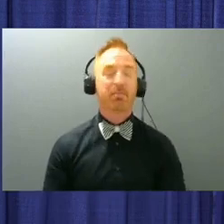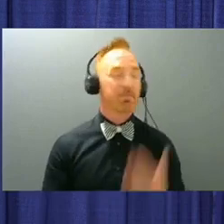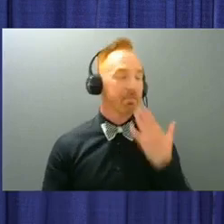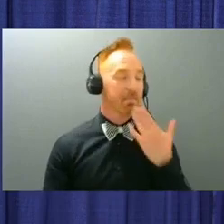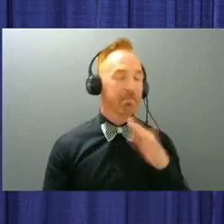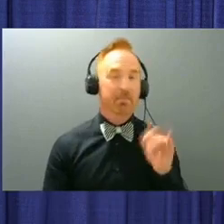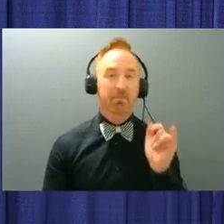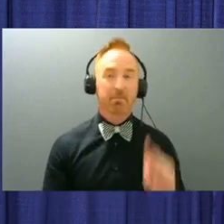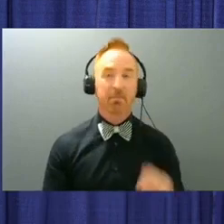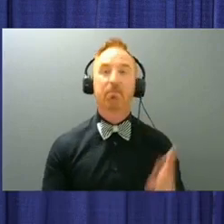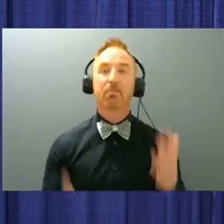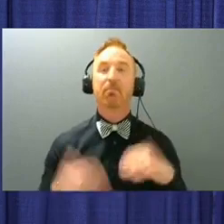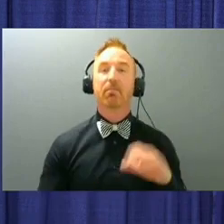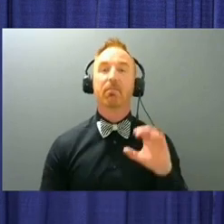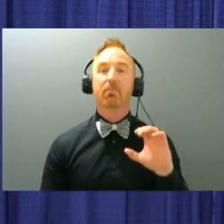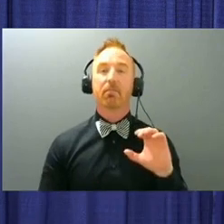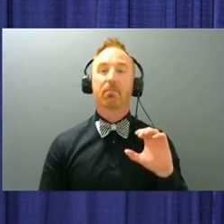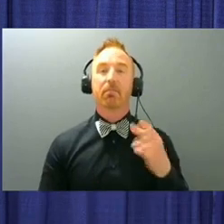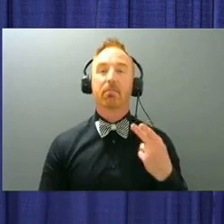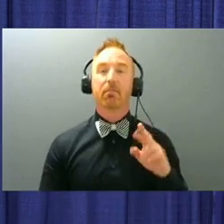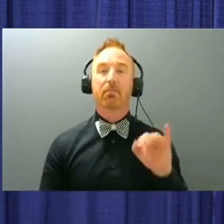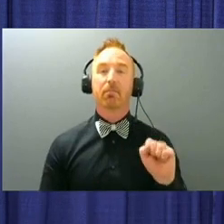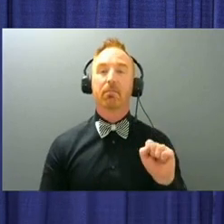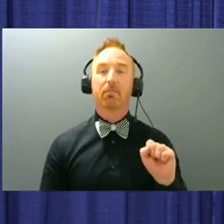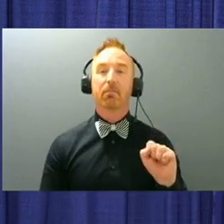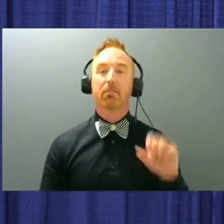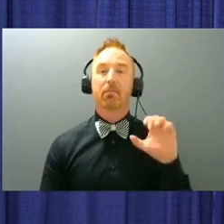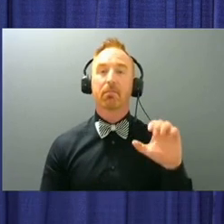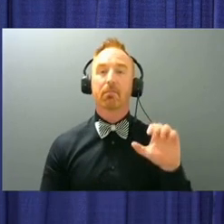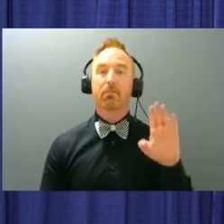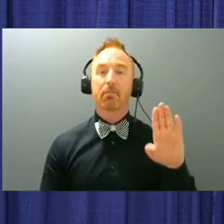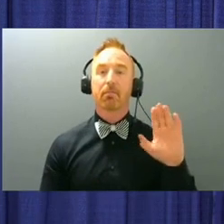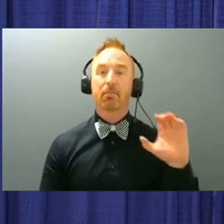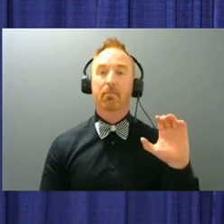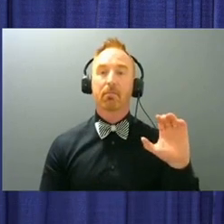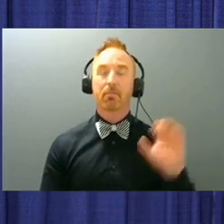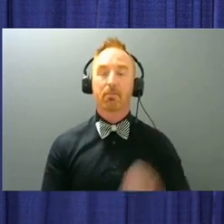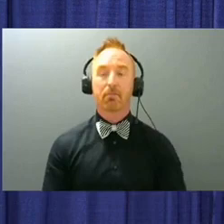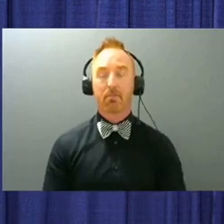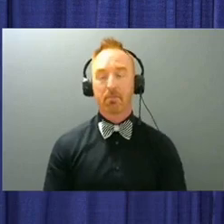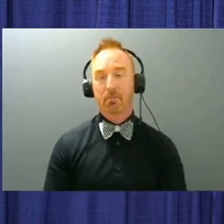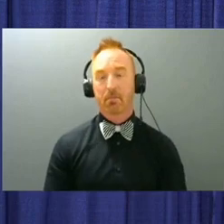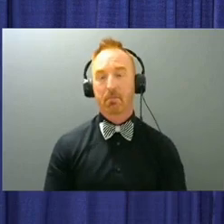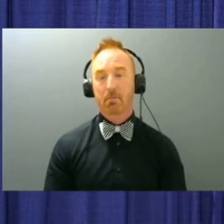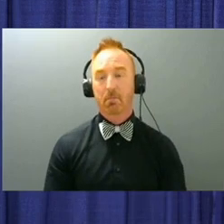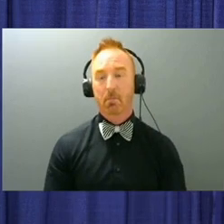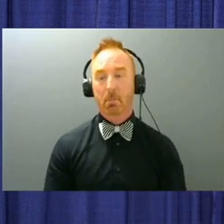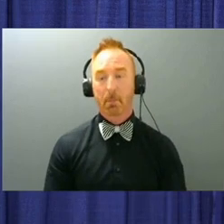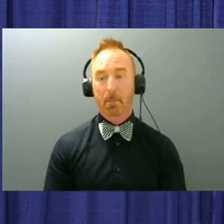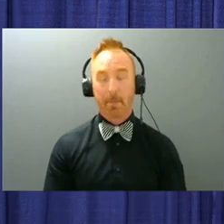Thank you. Chris, CBC?